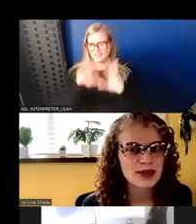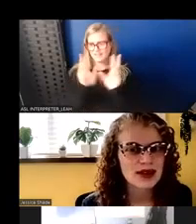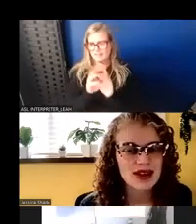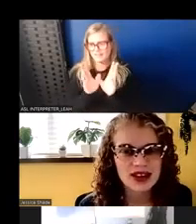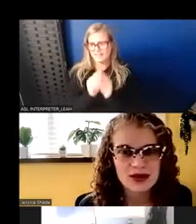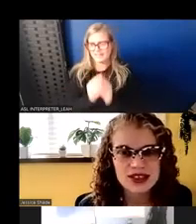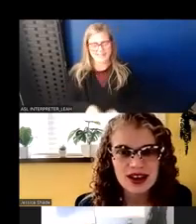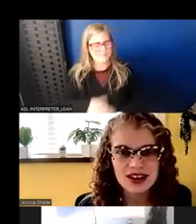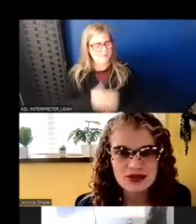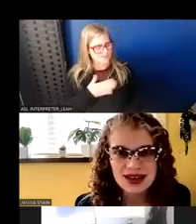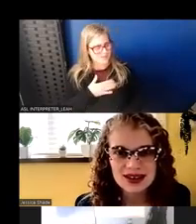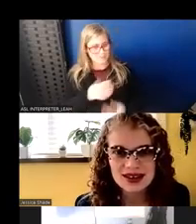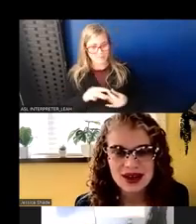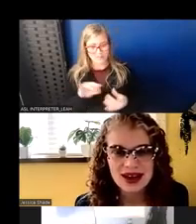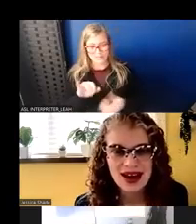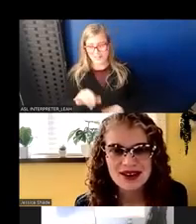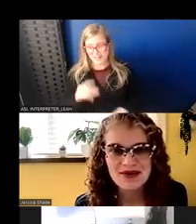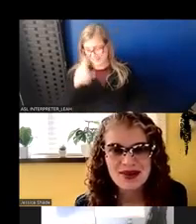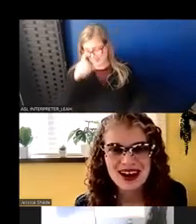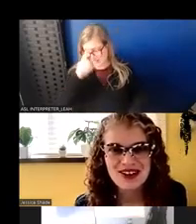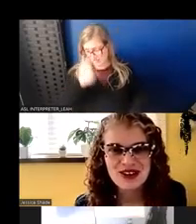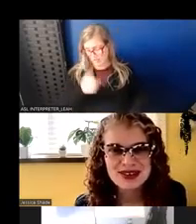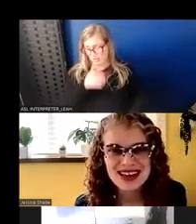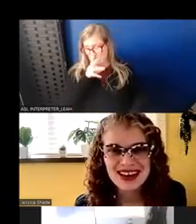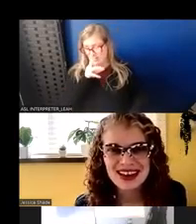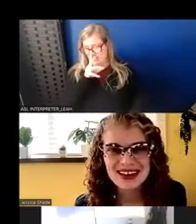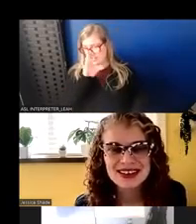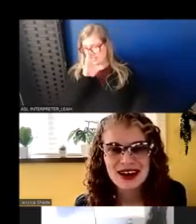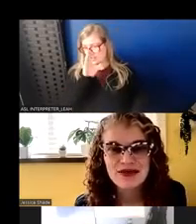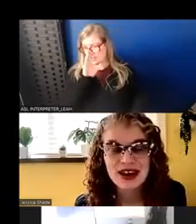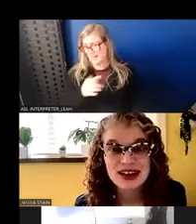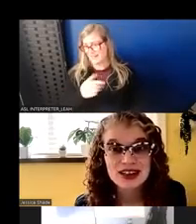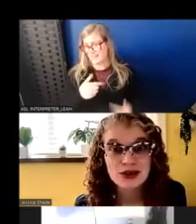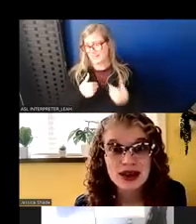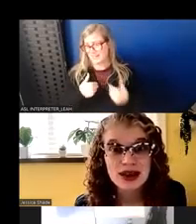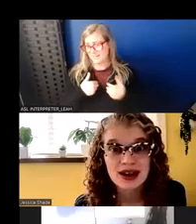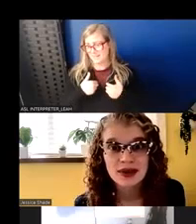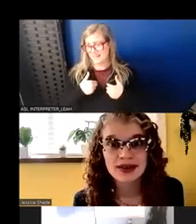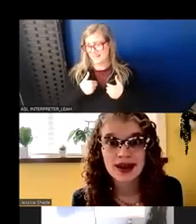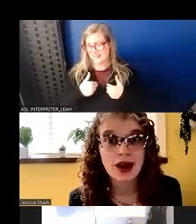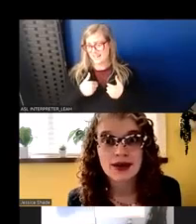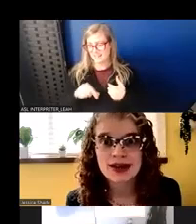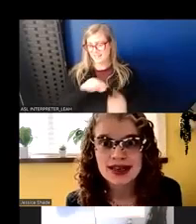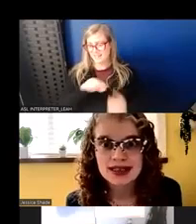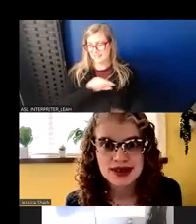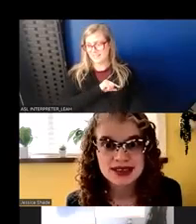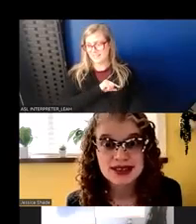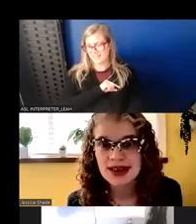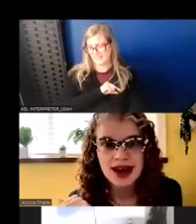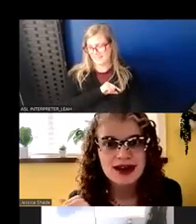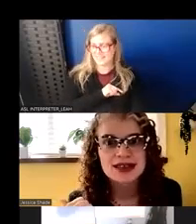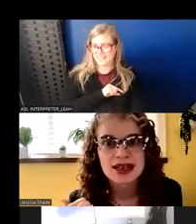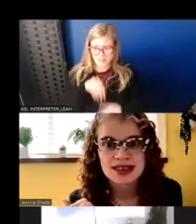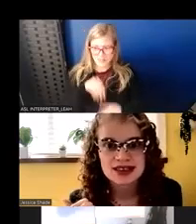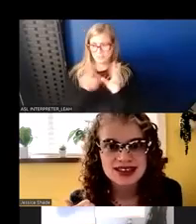I felt like you were talking directly to me. I am 100% guilty of getting into a meeting and being like, all right, let's get to business and get out of this meeting as fast